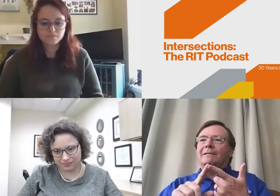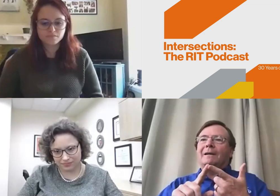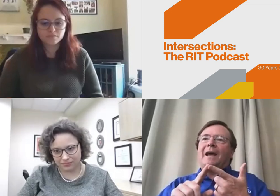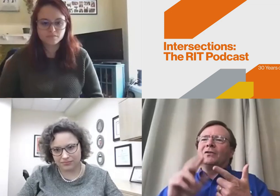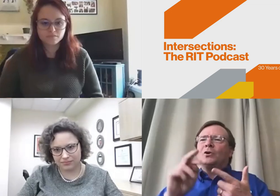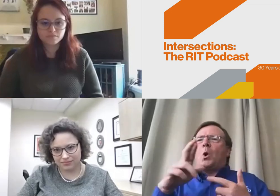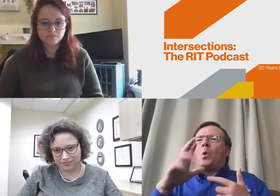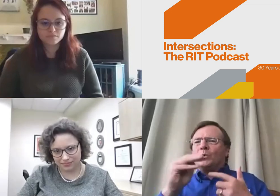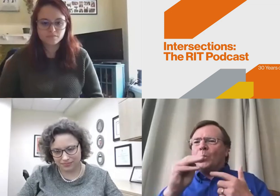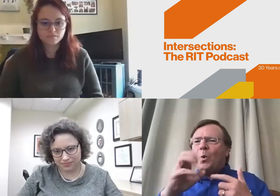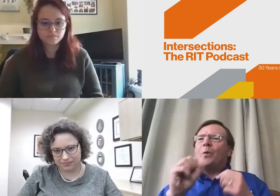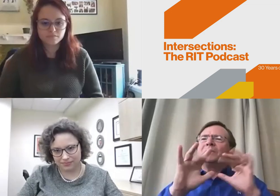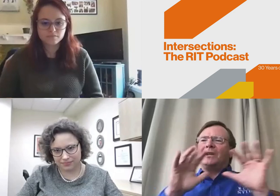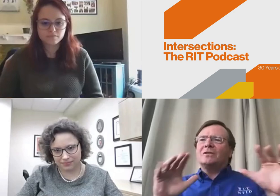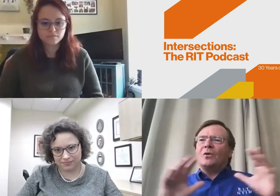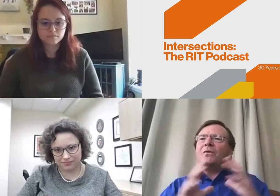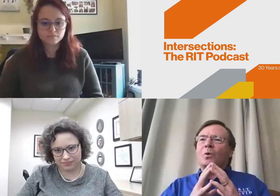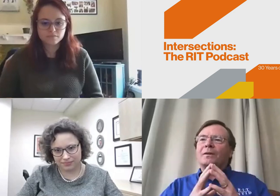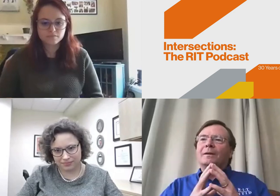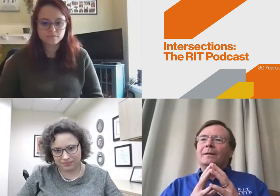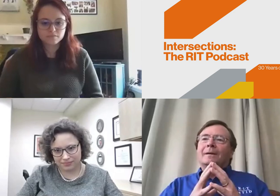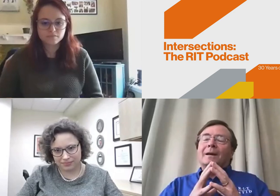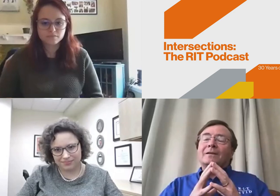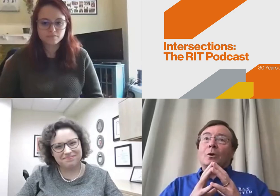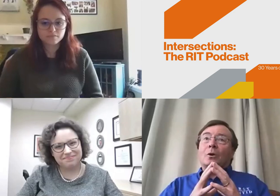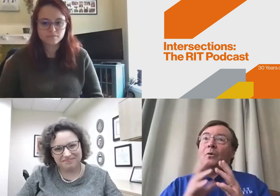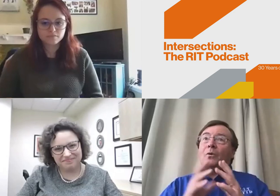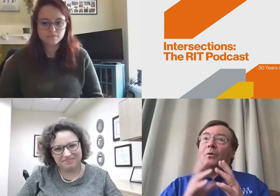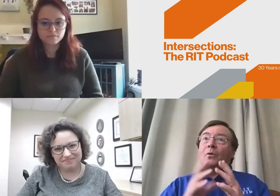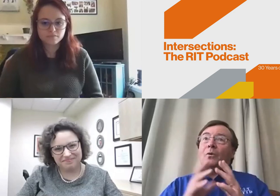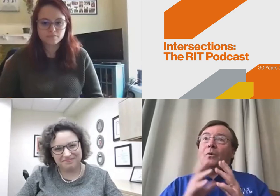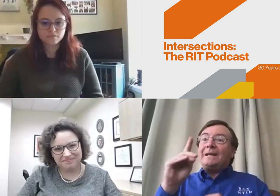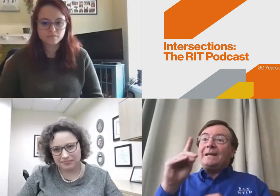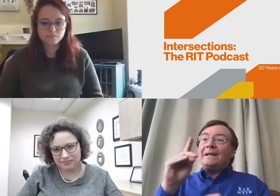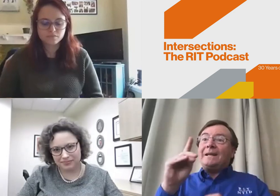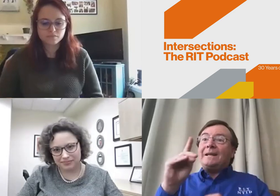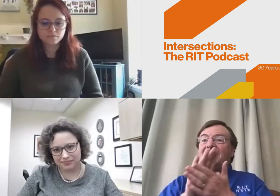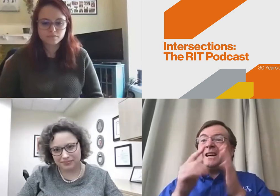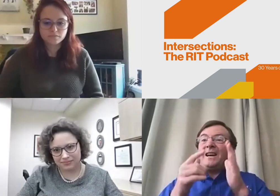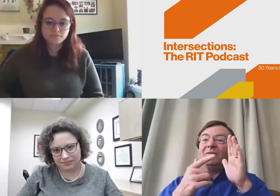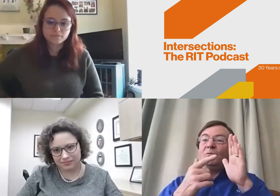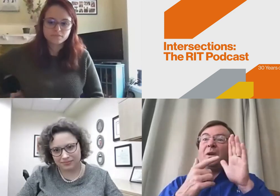and have their own norms, and so forth. And so, the RIT campus kind of reflects that.